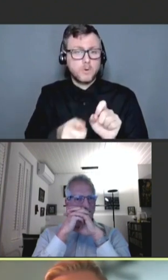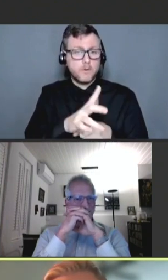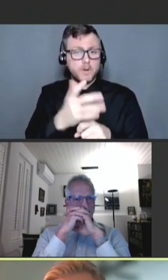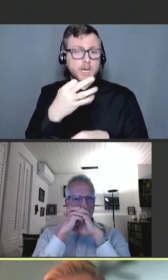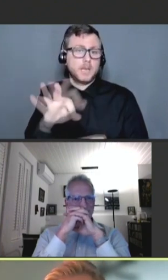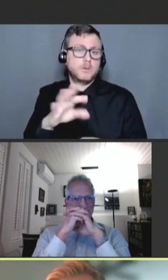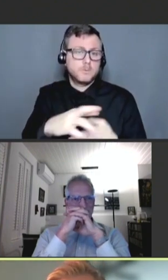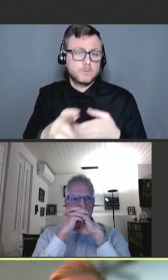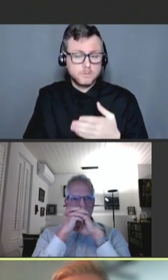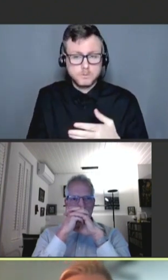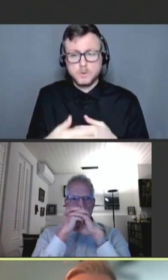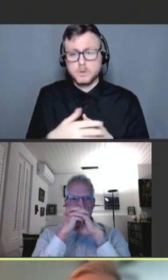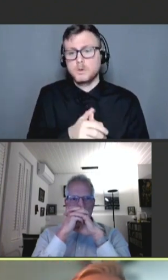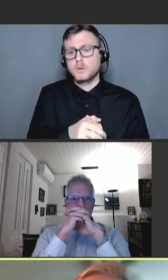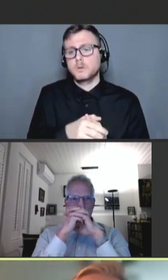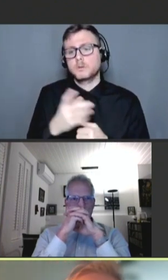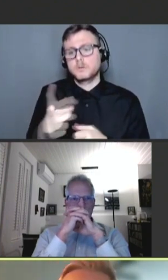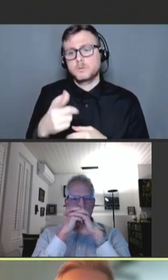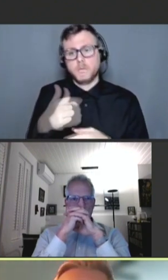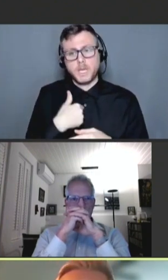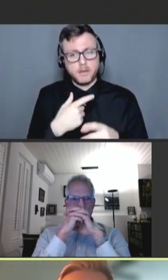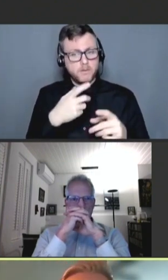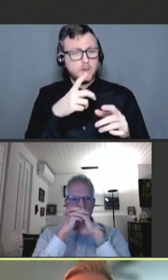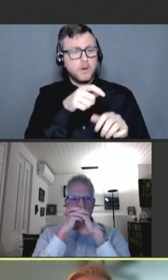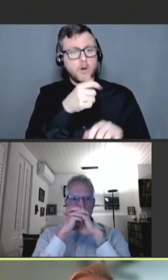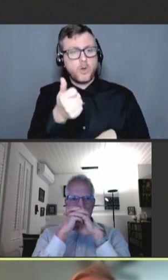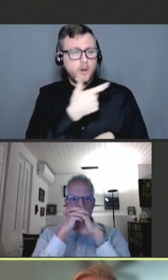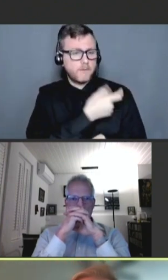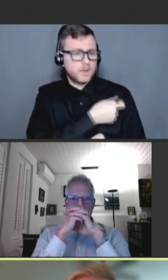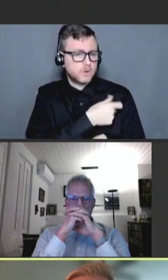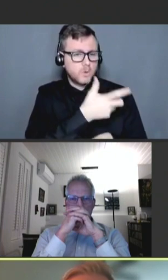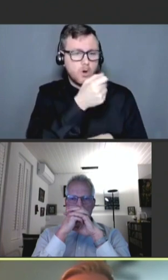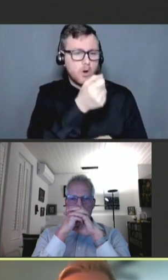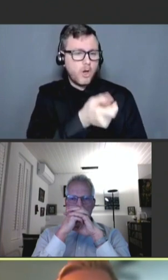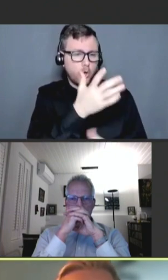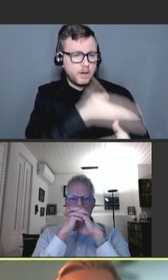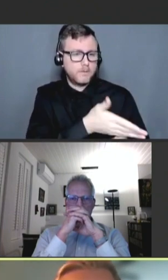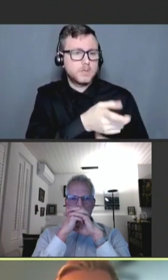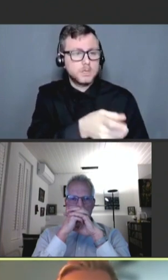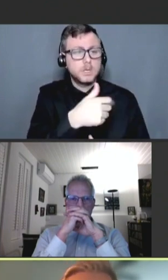as an intervention any type of vaccination and reality. From literature there are four